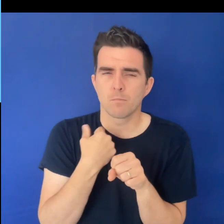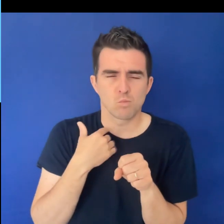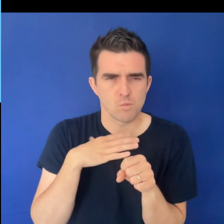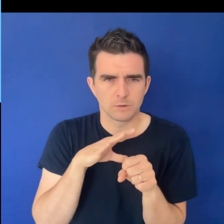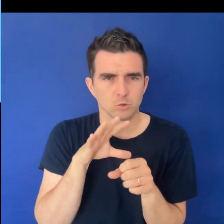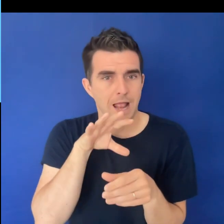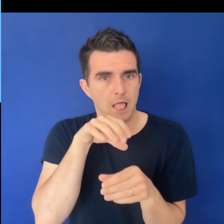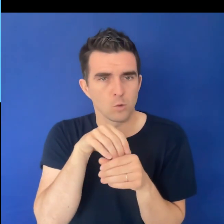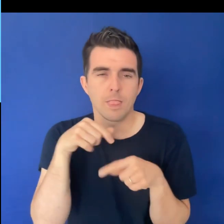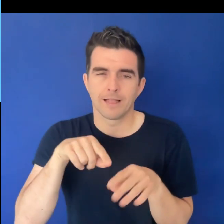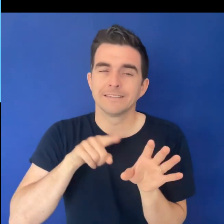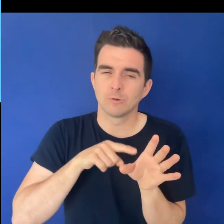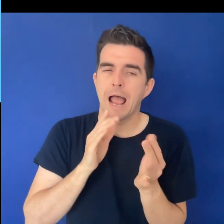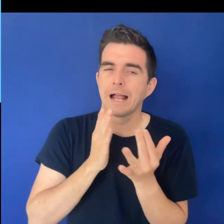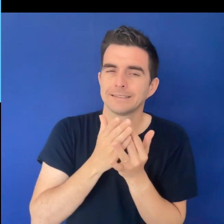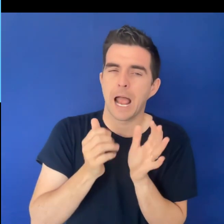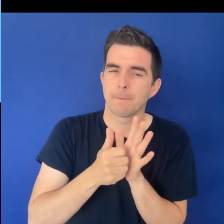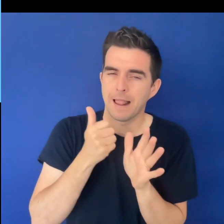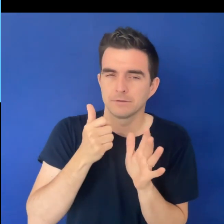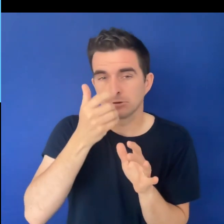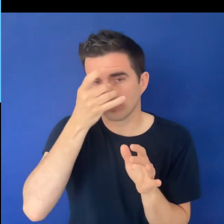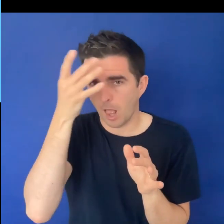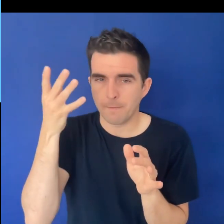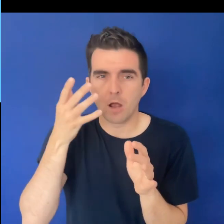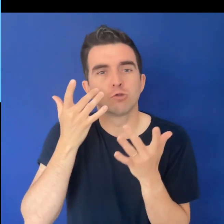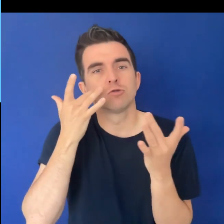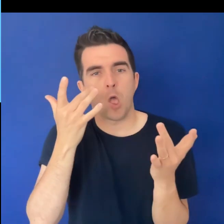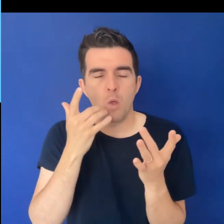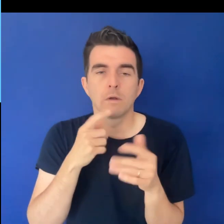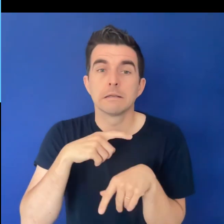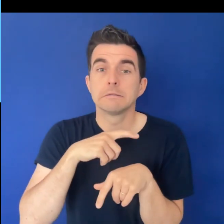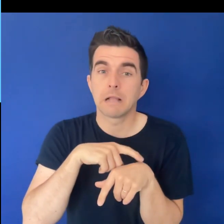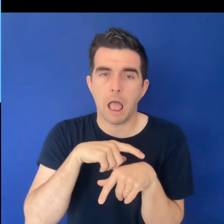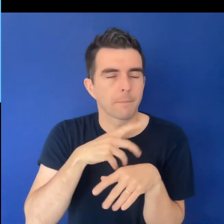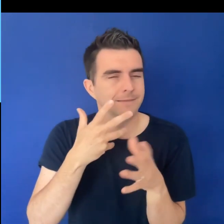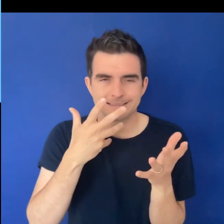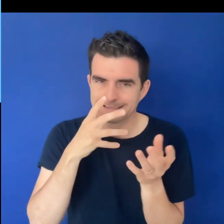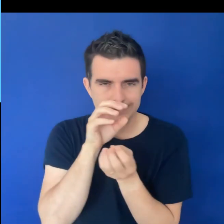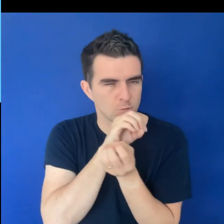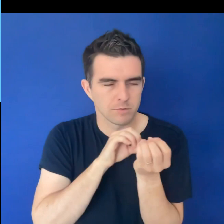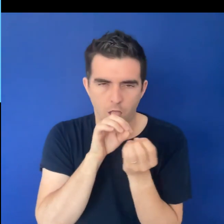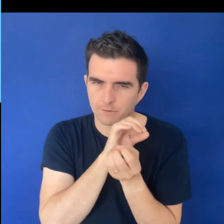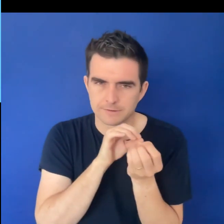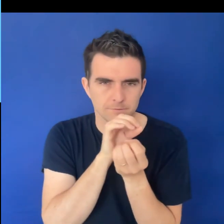in this year’s Access-Ability Summer S howcase, and timings just did not work out for putting